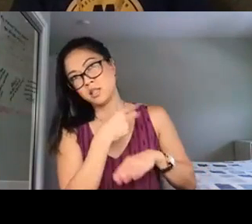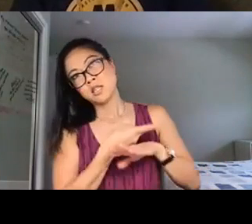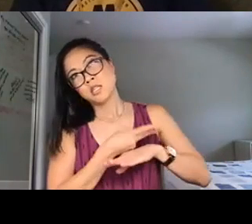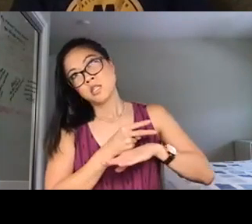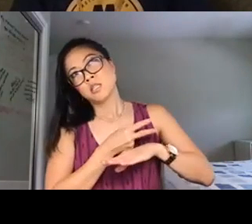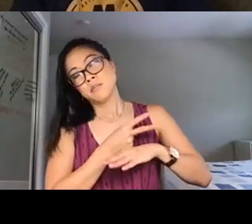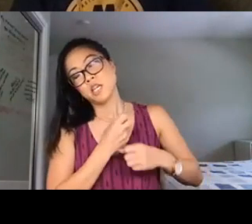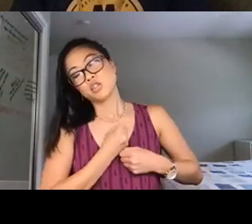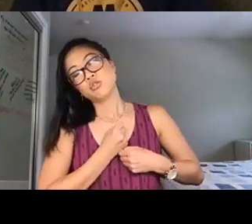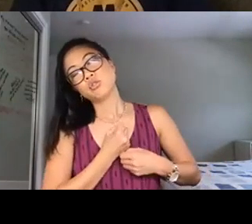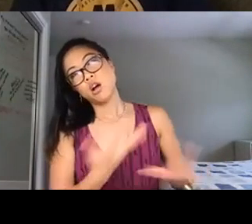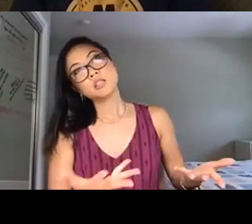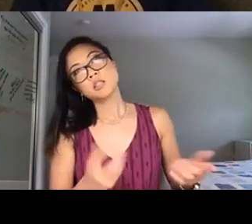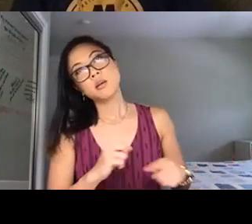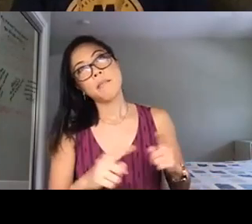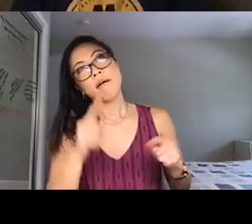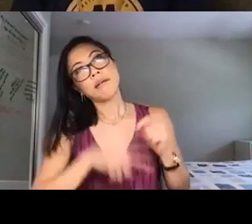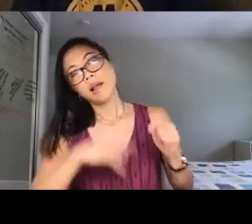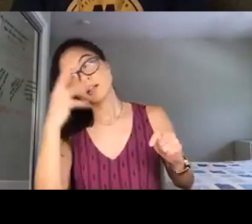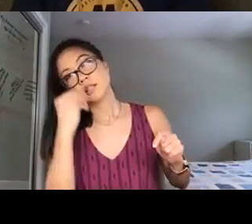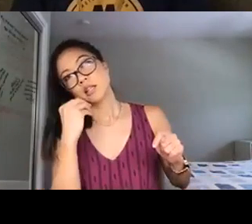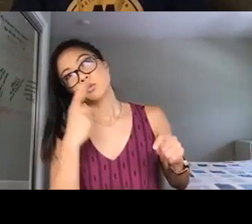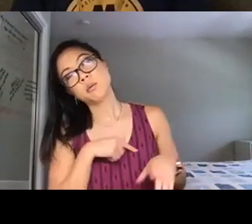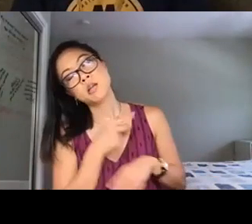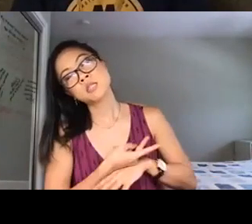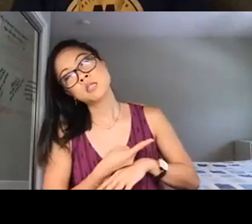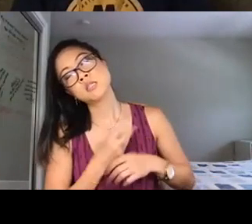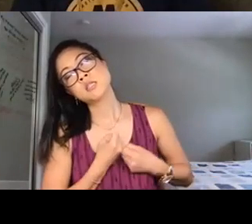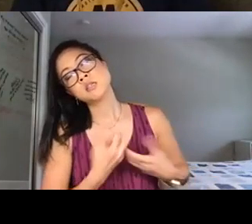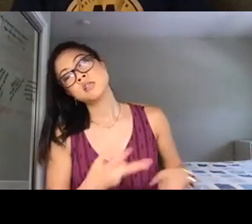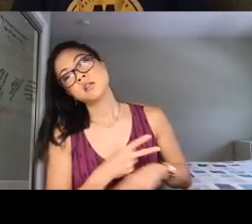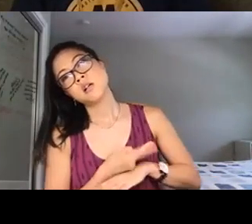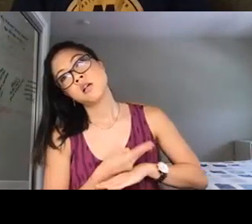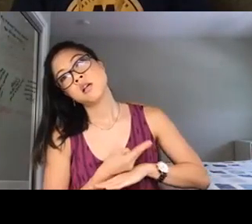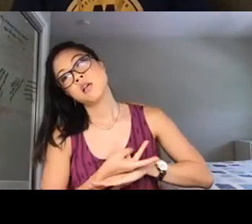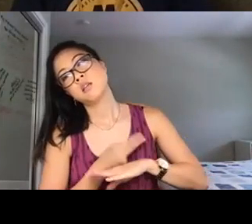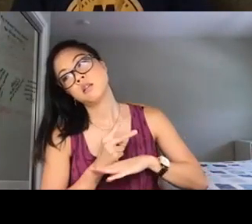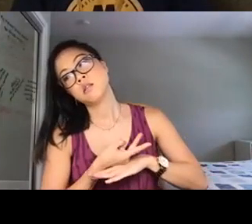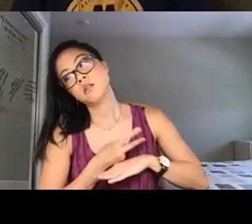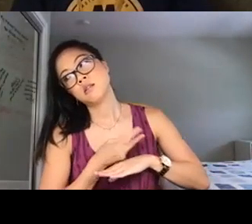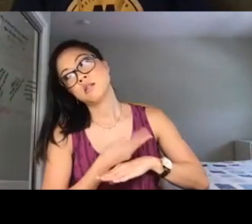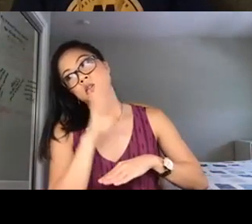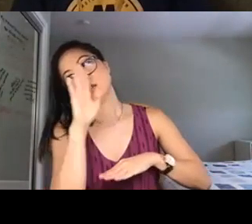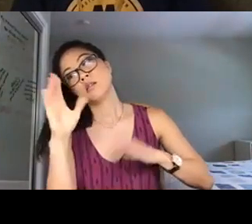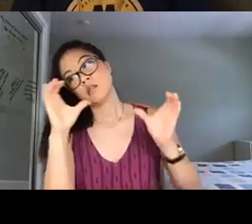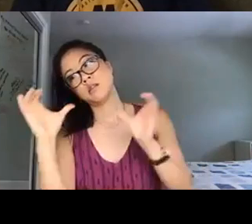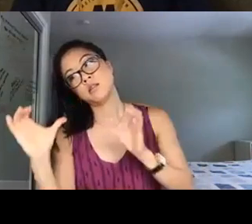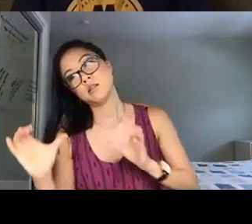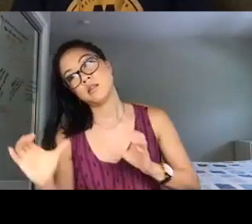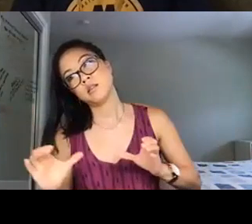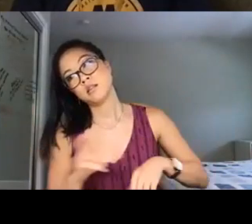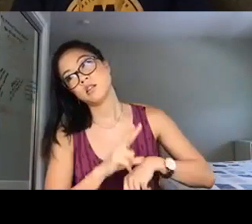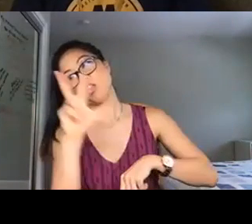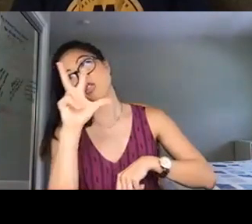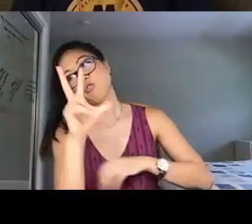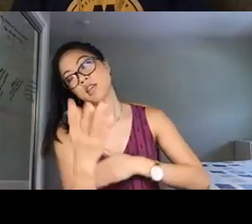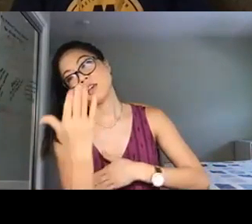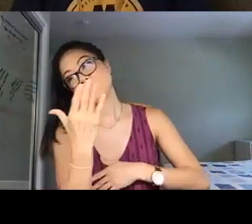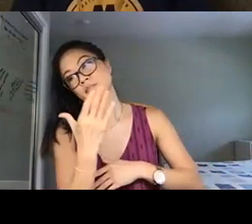just end up staying up to 3:00 a.m. and being extremely